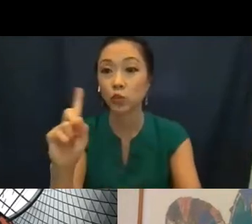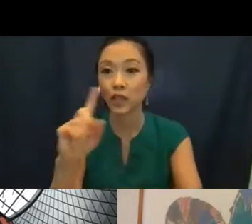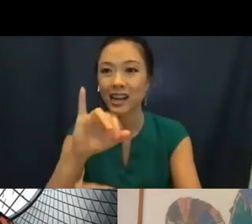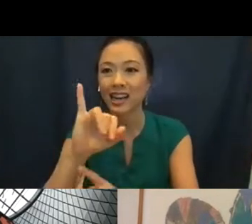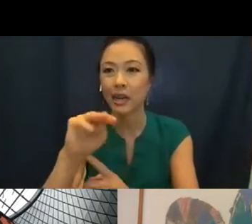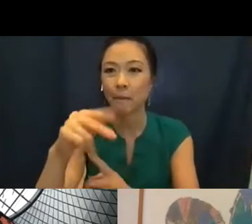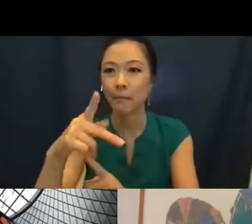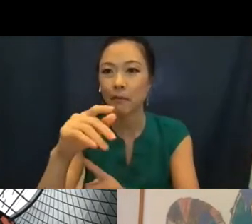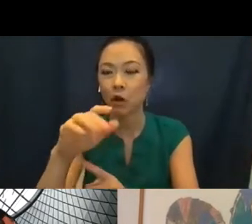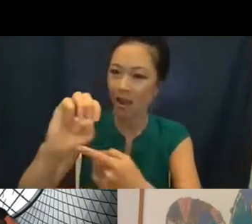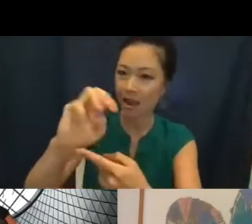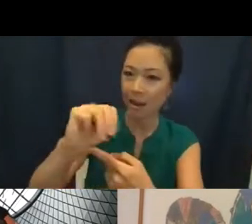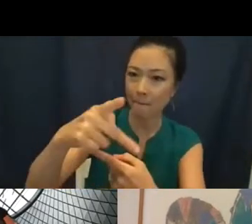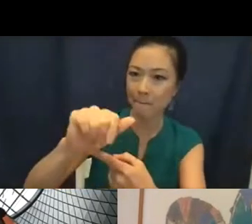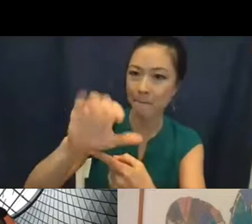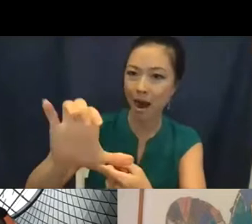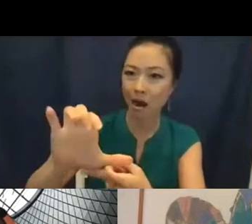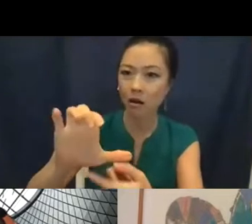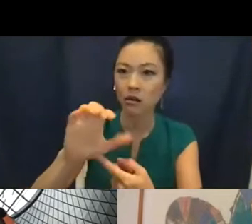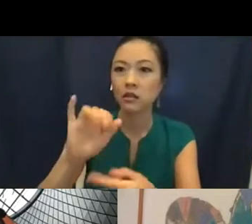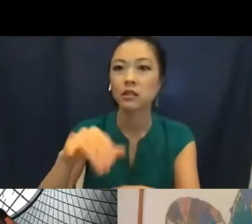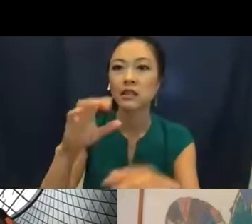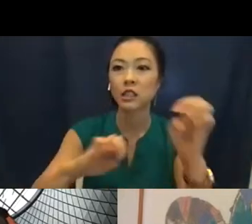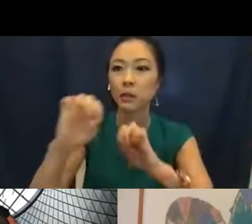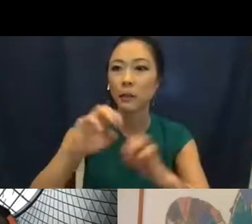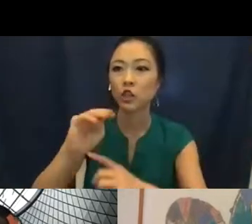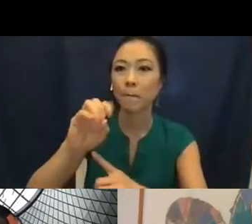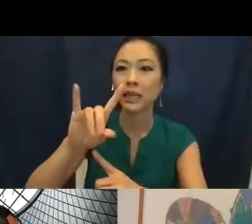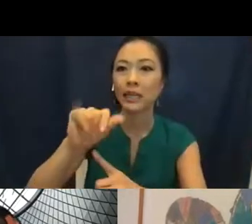Arts Center located at polytechnique institute, so we